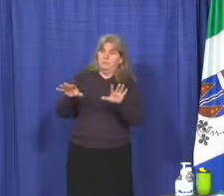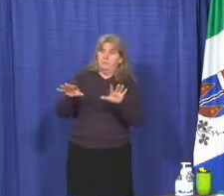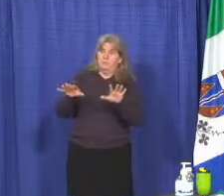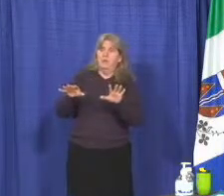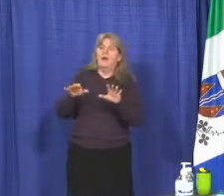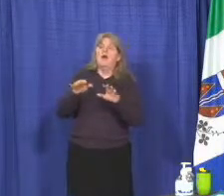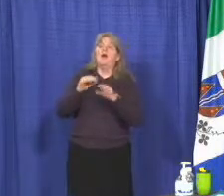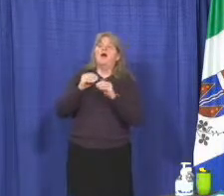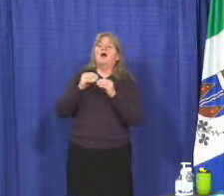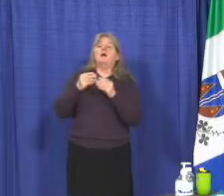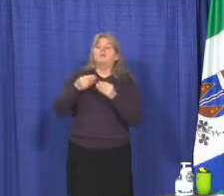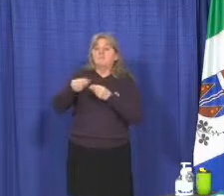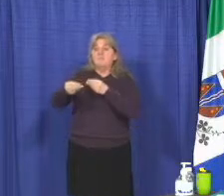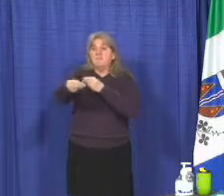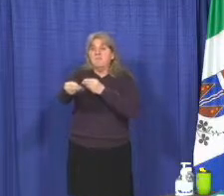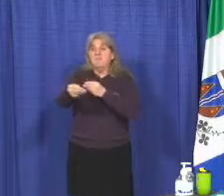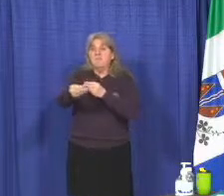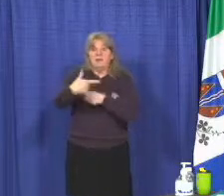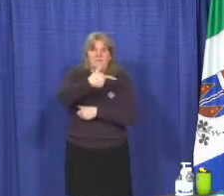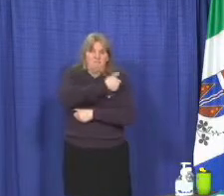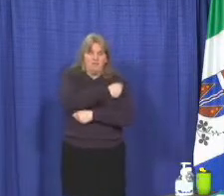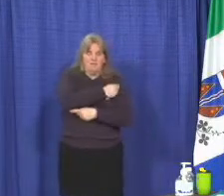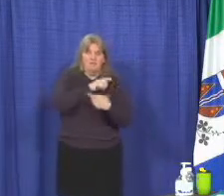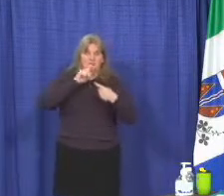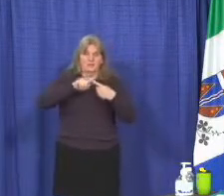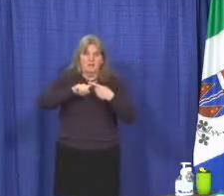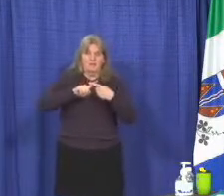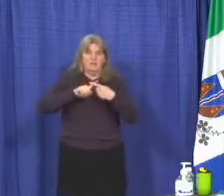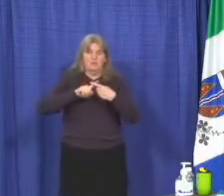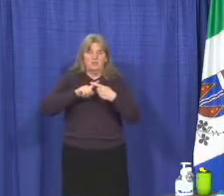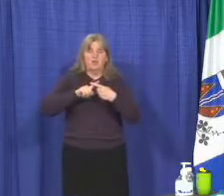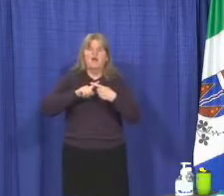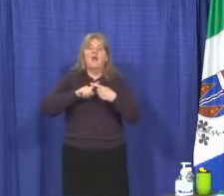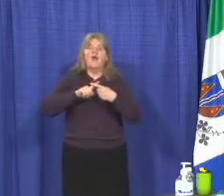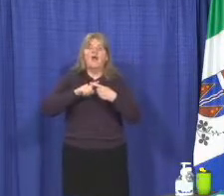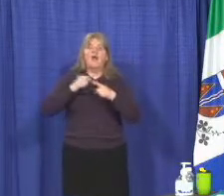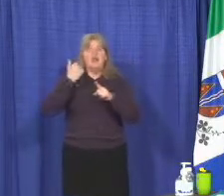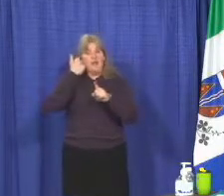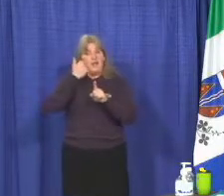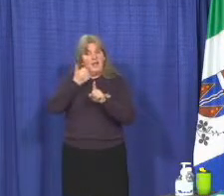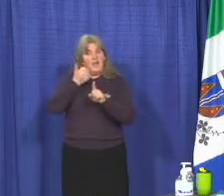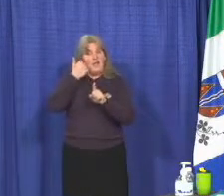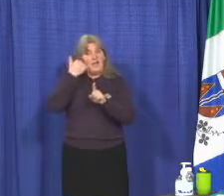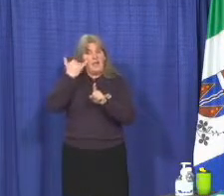infection and it is keeping infectious people away from